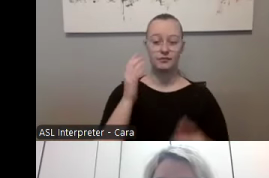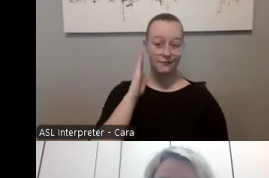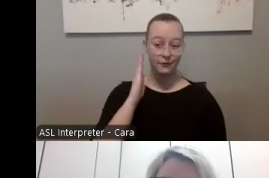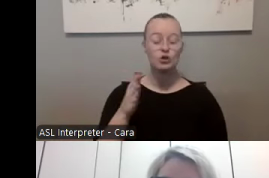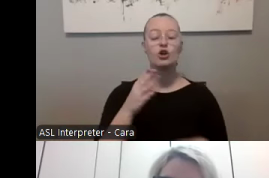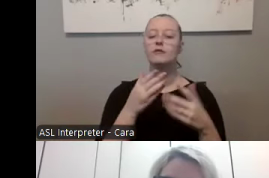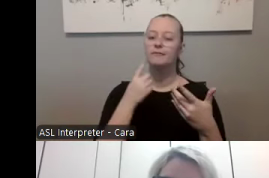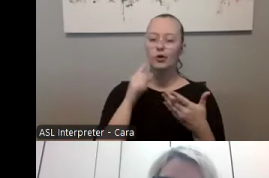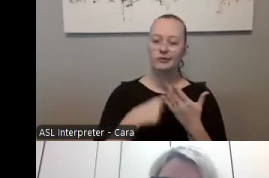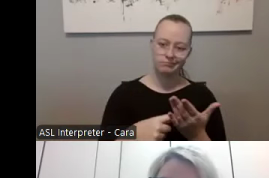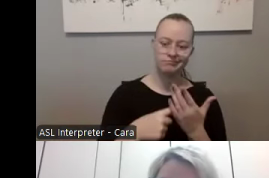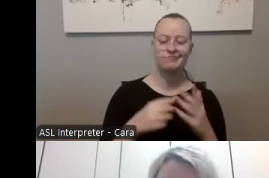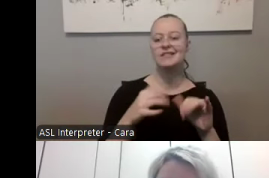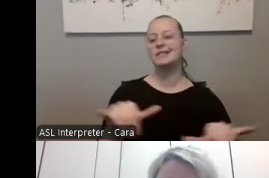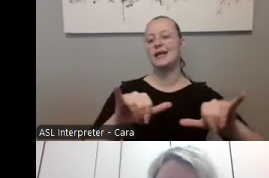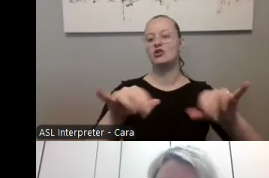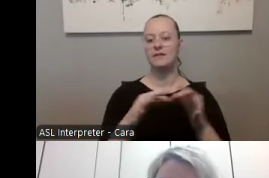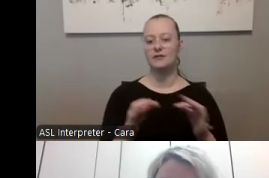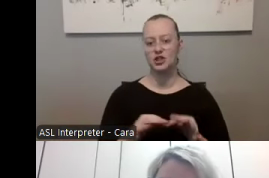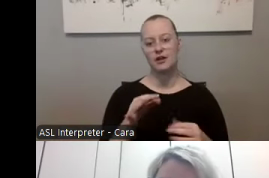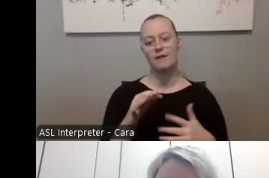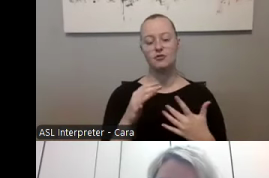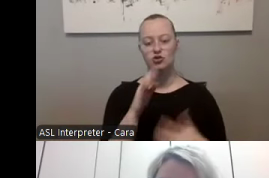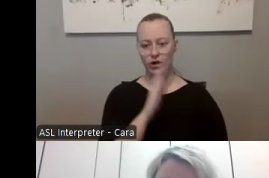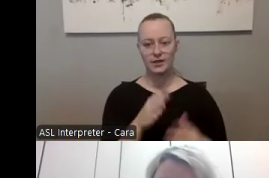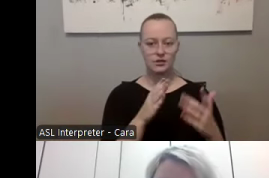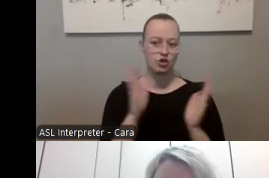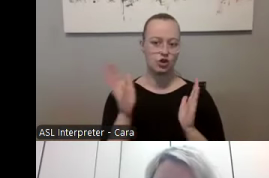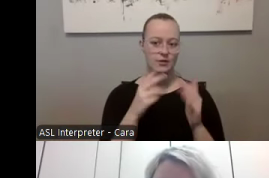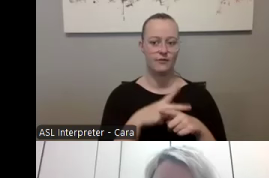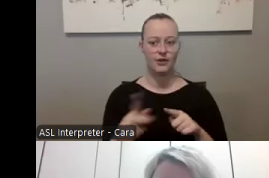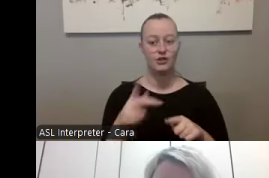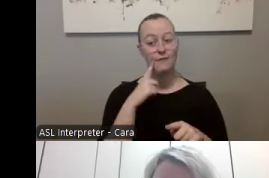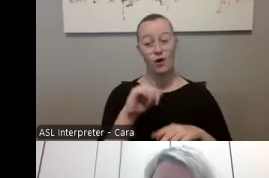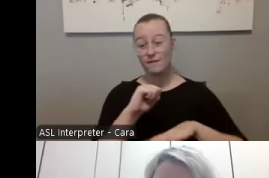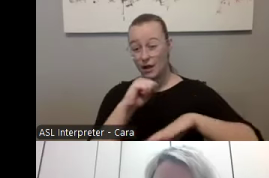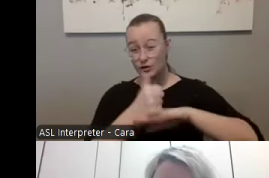definition of direct service professionals as a foundation to enable more standardized data